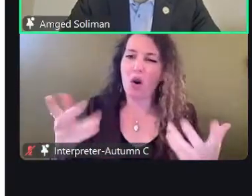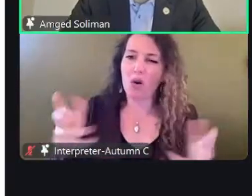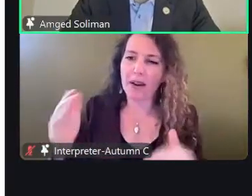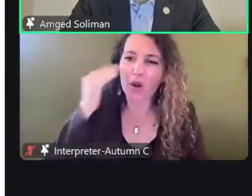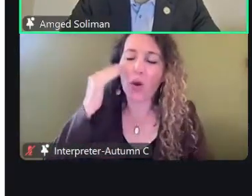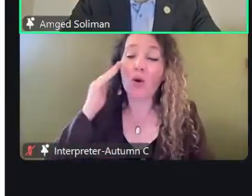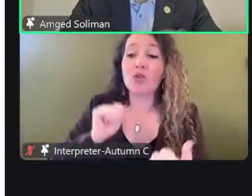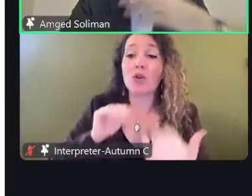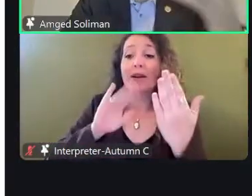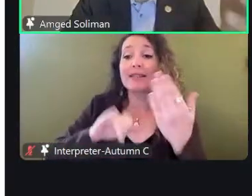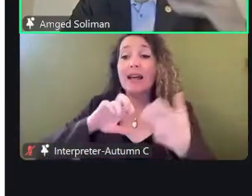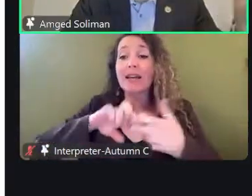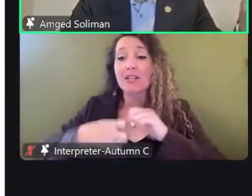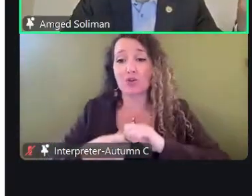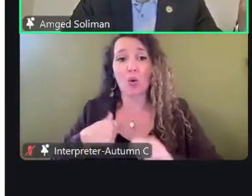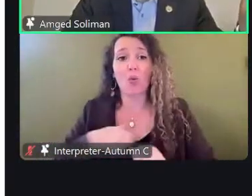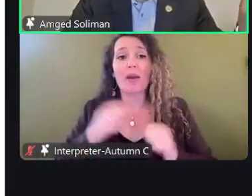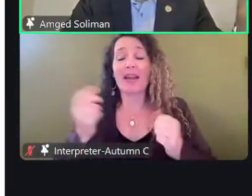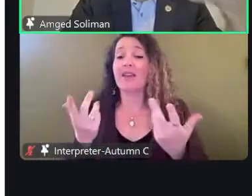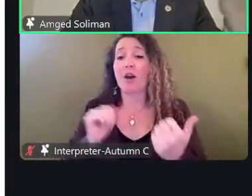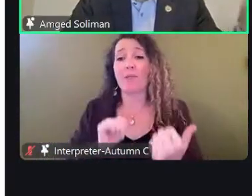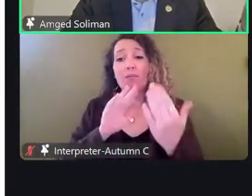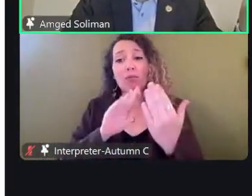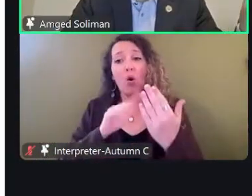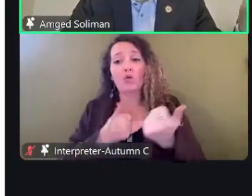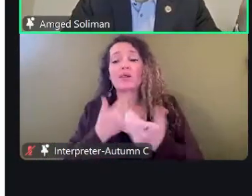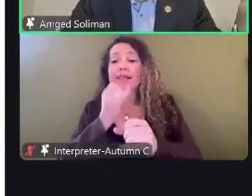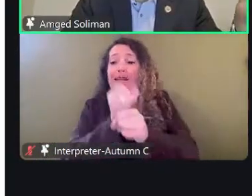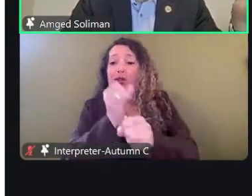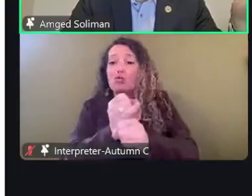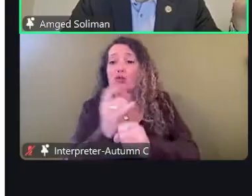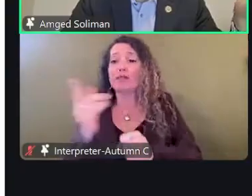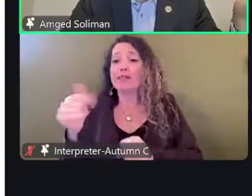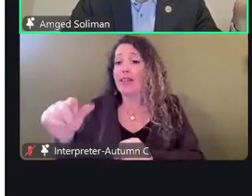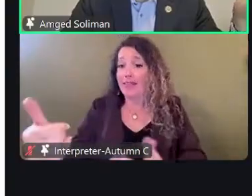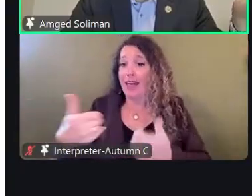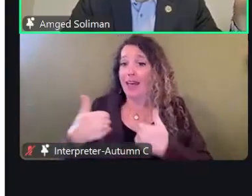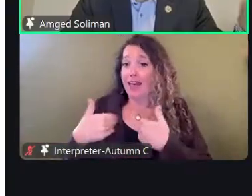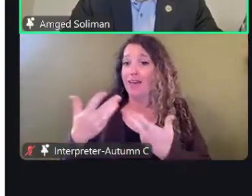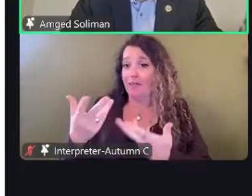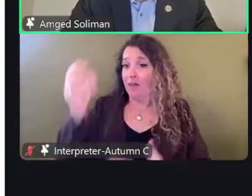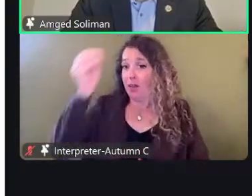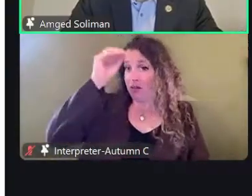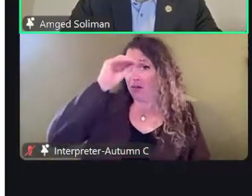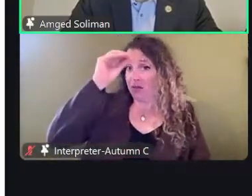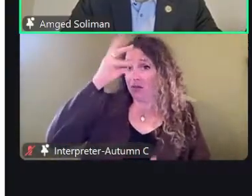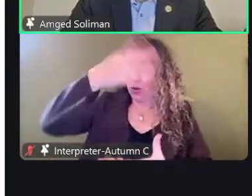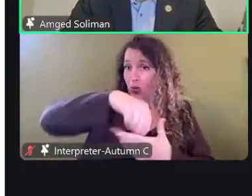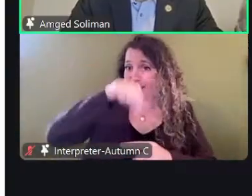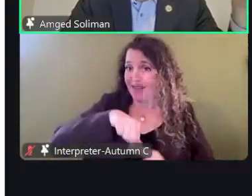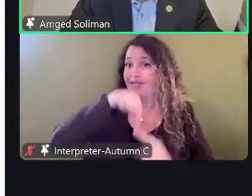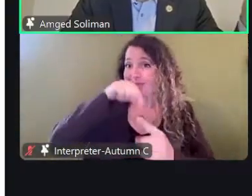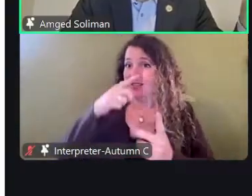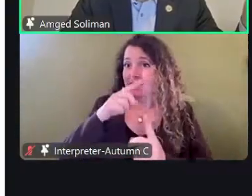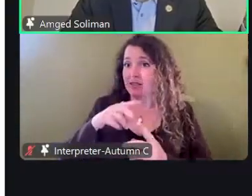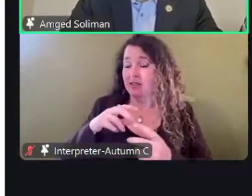issue we approached the institutions that have a say in this matter and I thought I would just